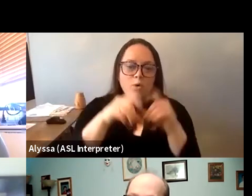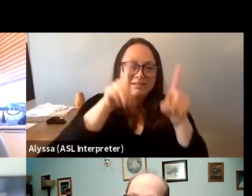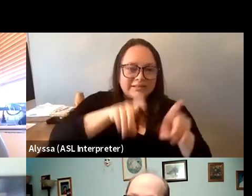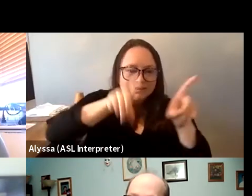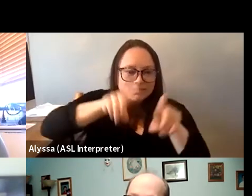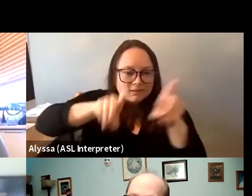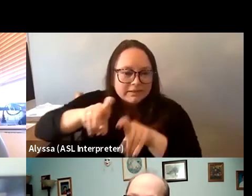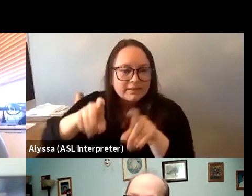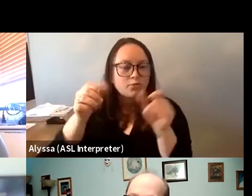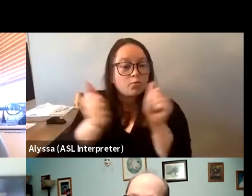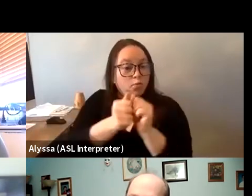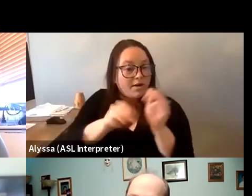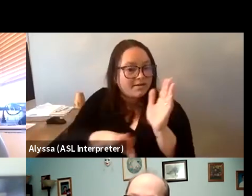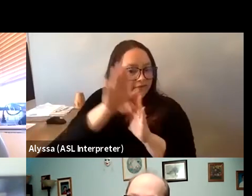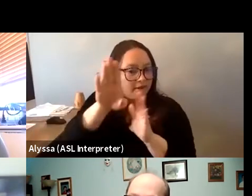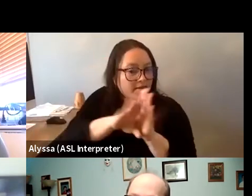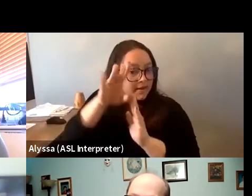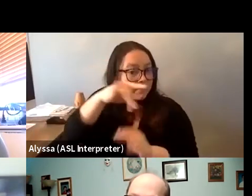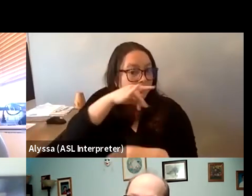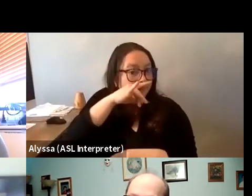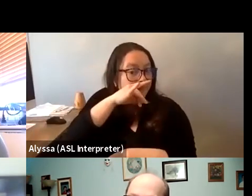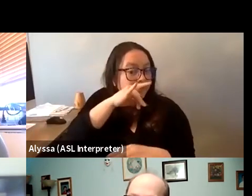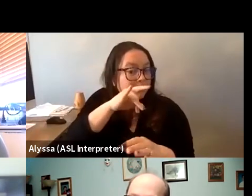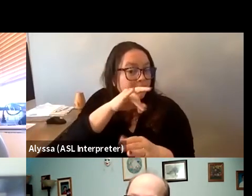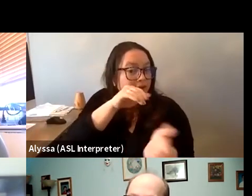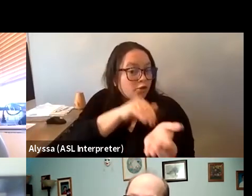developmental pediatrician. And then she was diagnosed with